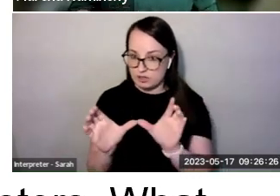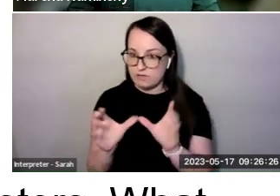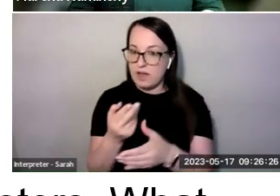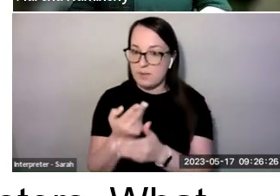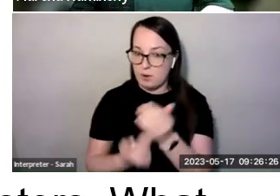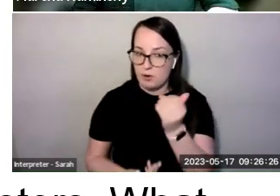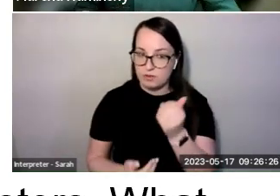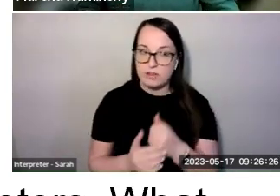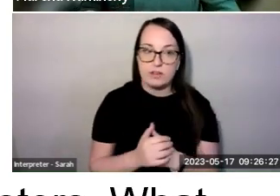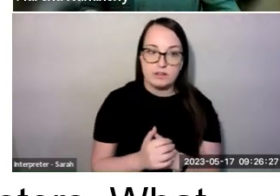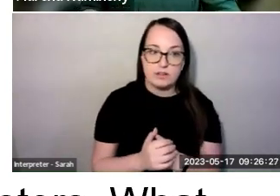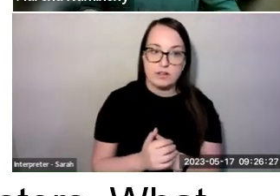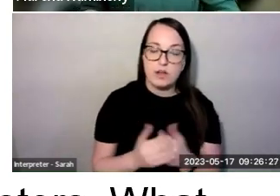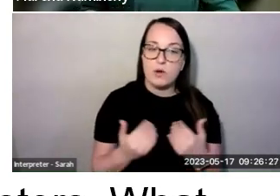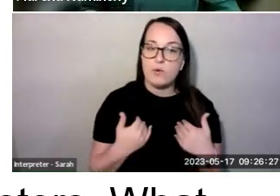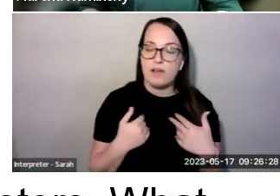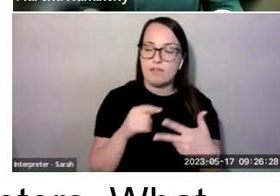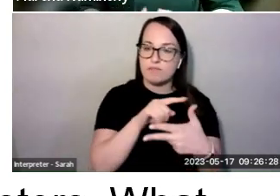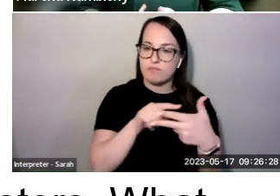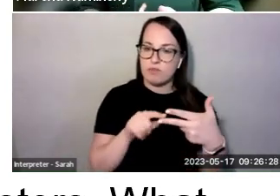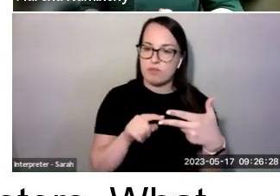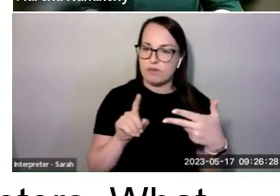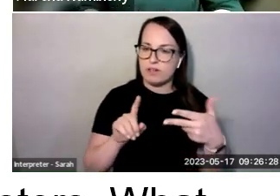required to be licensed and certified.